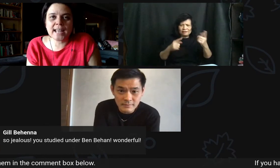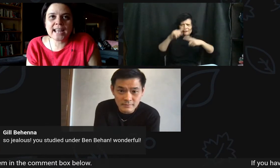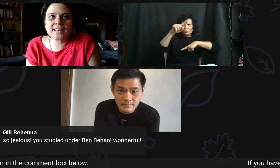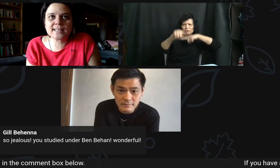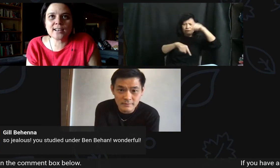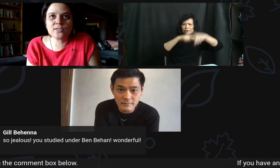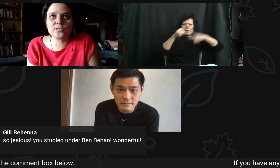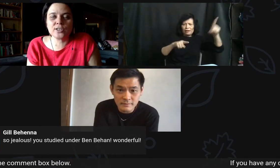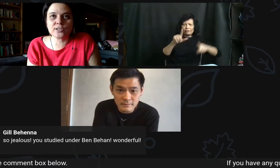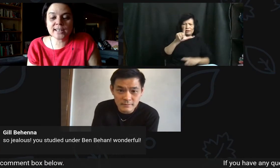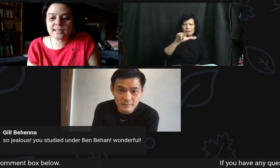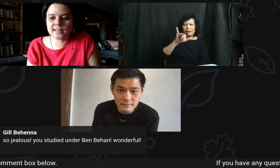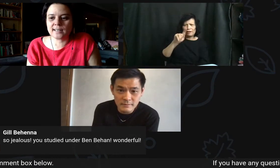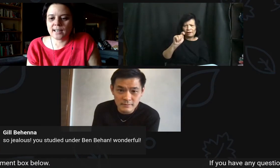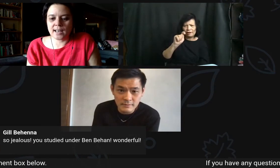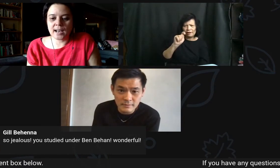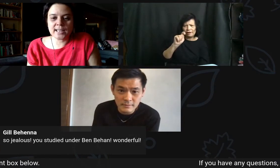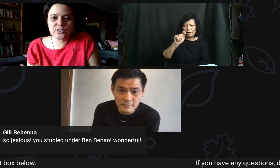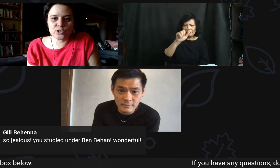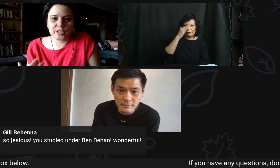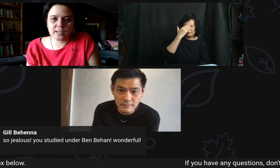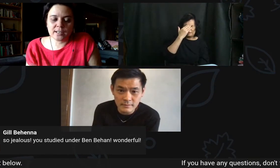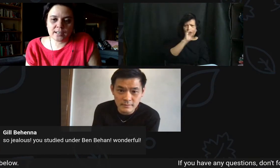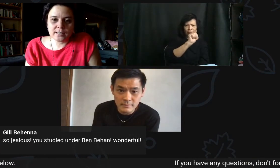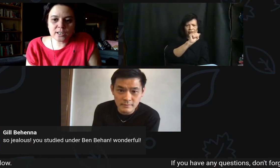In ASL, there is a history.